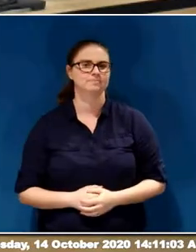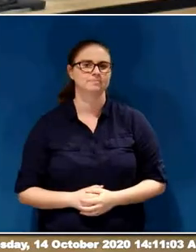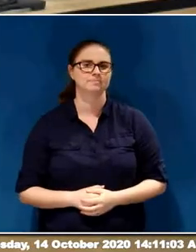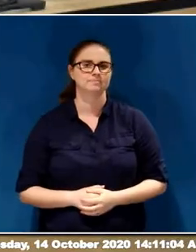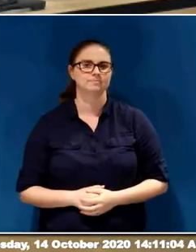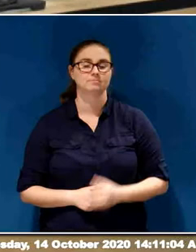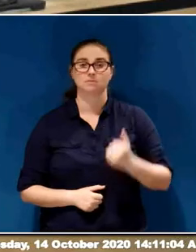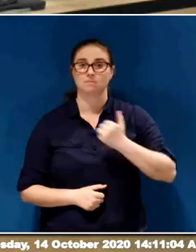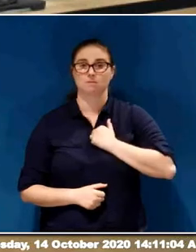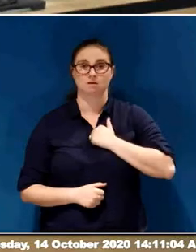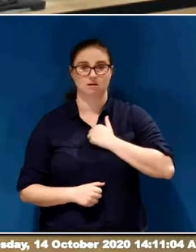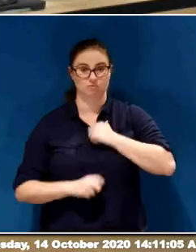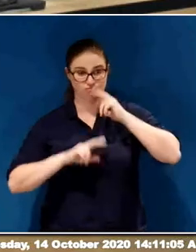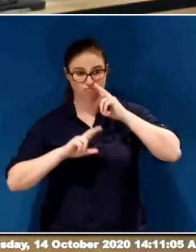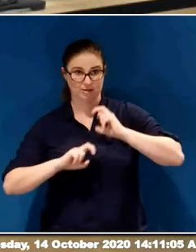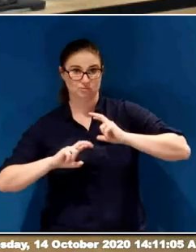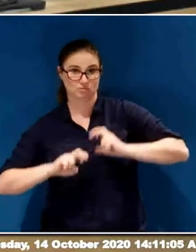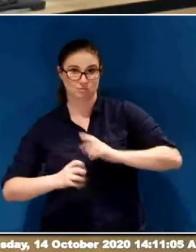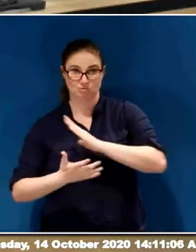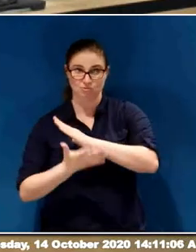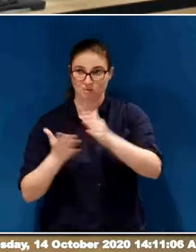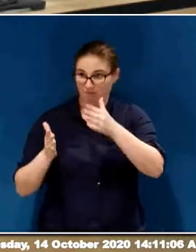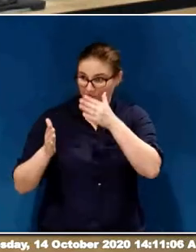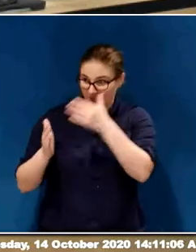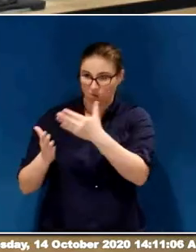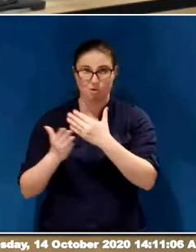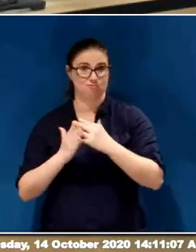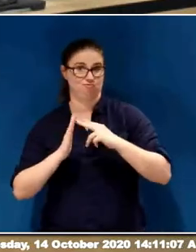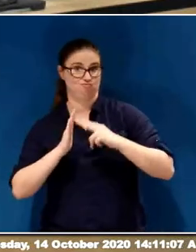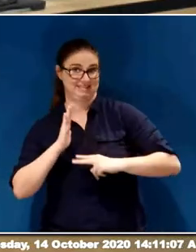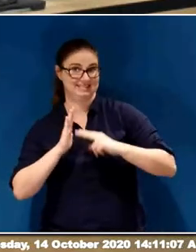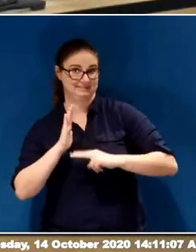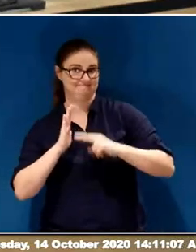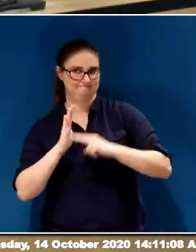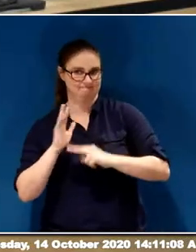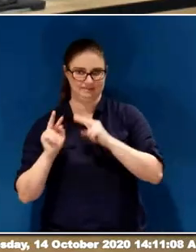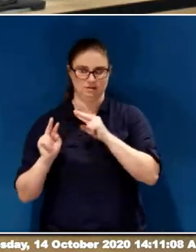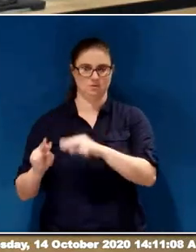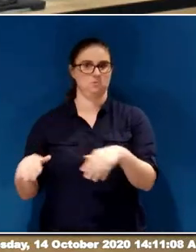I mentioned earlier that children who don't learn to read at the expected